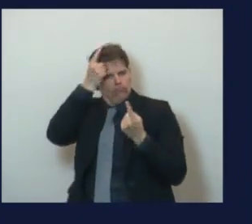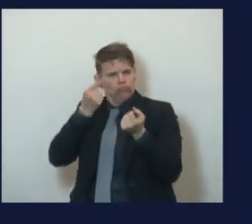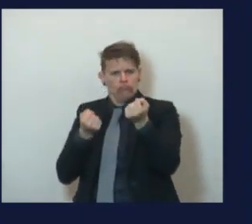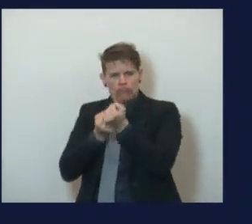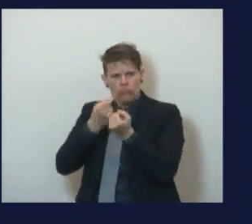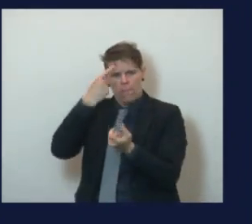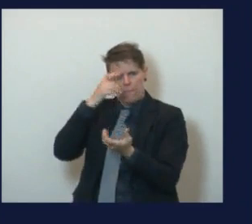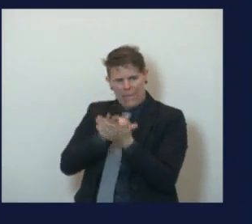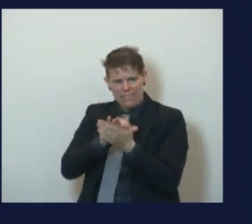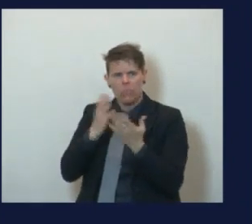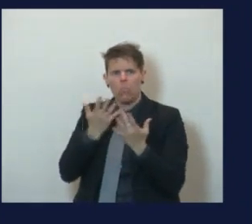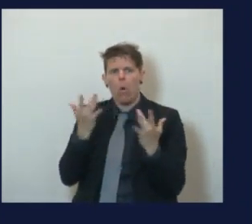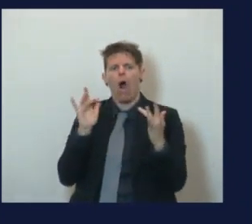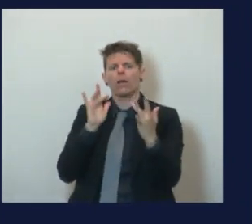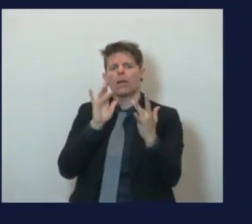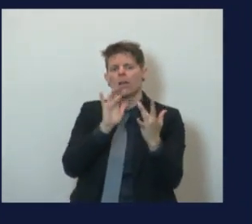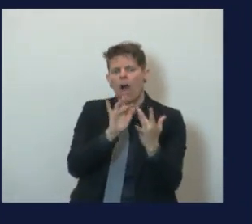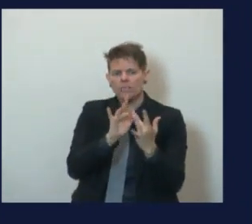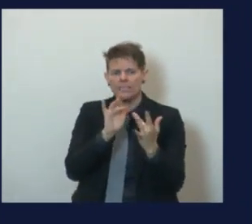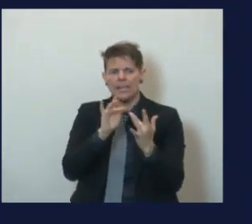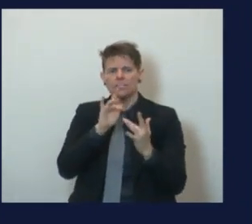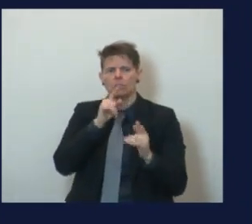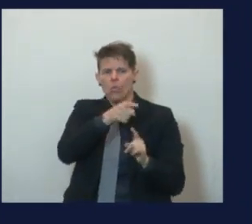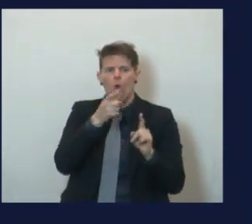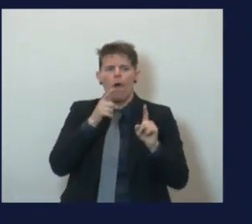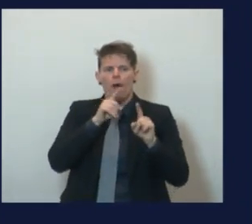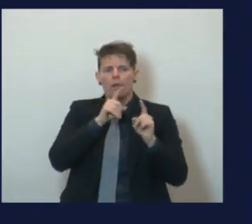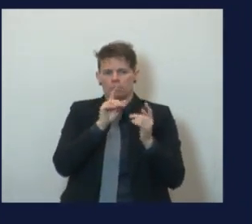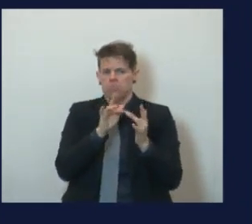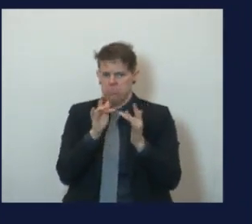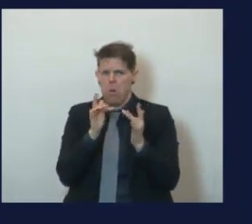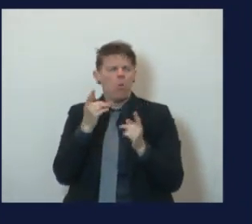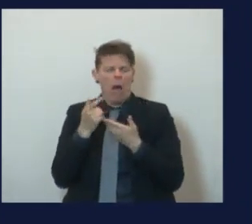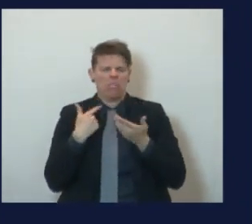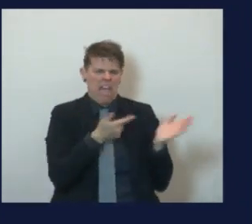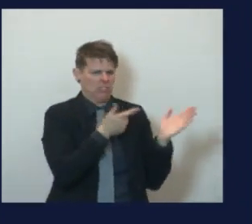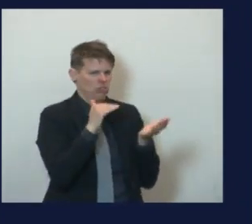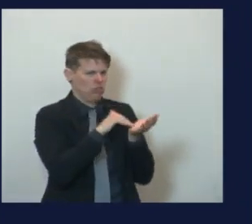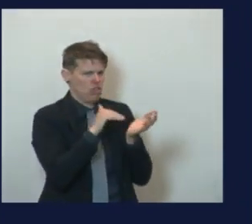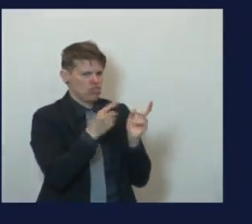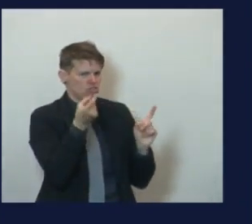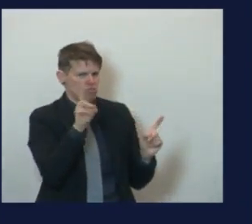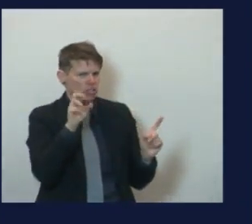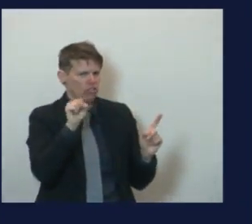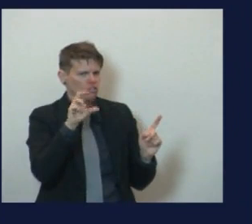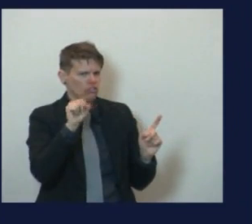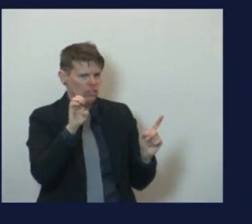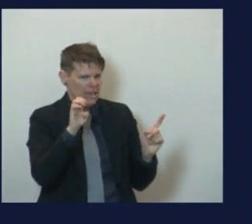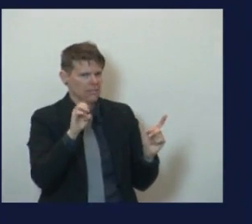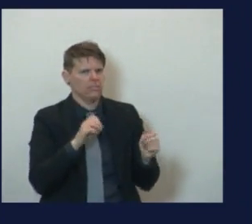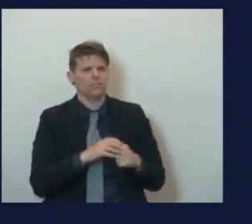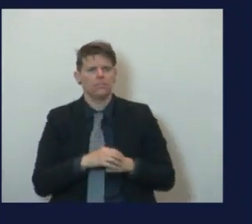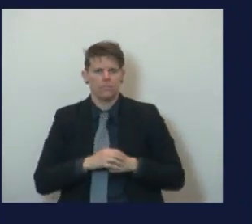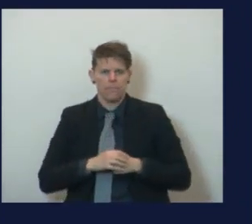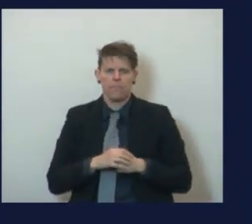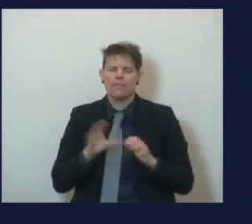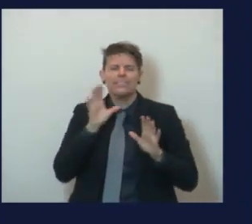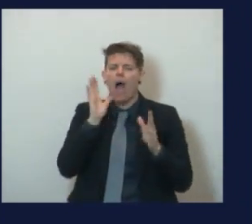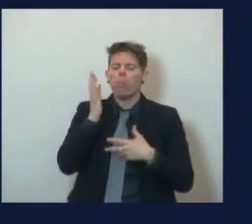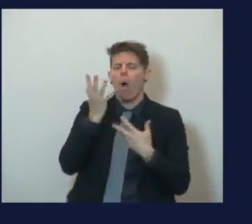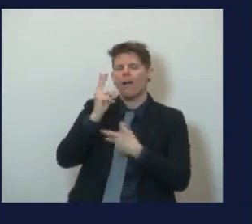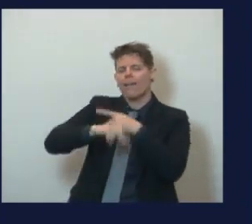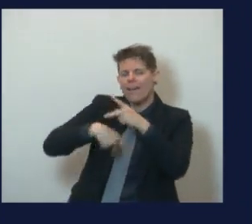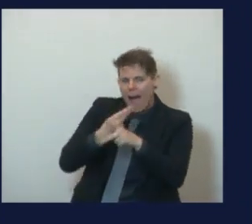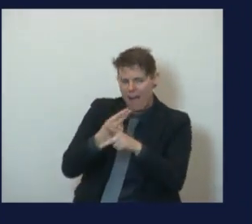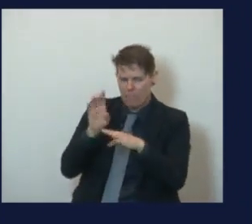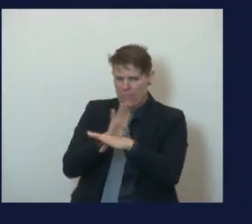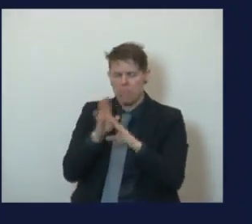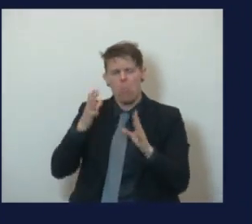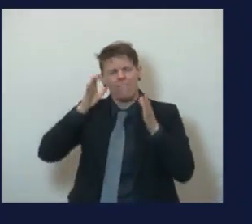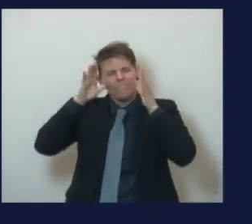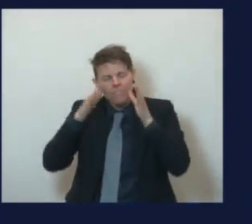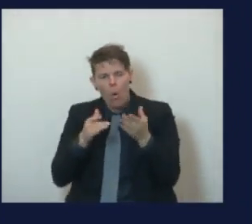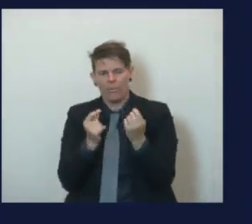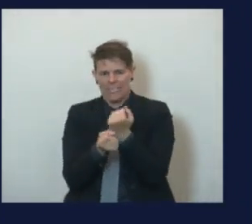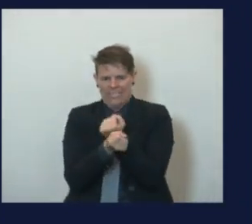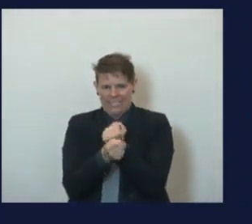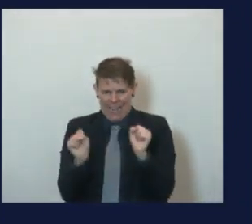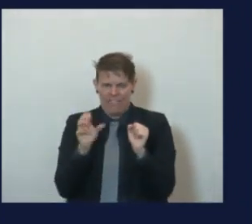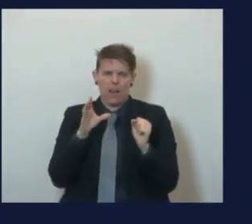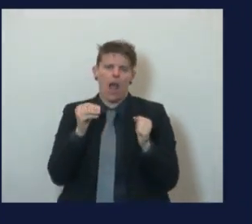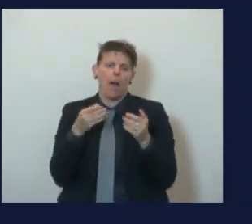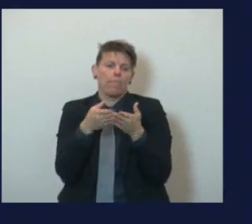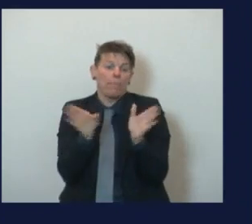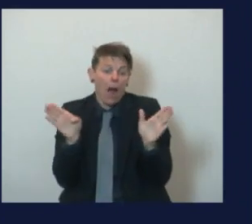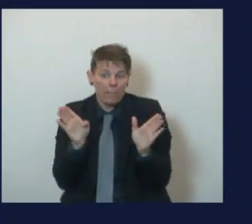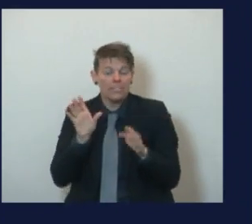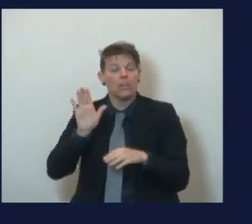I’LL TELL YOU WHAT WE BELIEVE BASED ON THE CONTACT AND THE TIME YOU SPEND THERE WHICH DOCTORS GRACE IS GOING TO TALK ABOUT WE MADE THESE DECISIONS NOT BASED ON THE BUSINESS, BUT